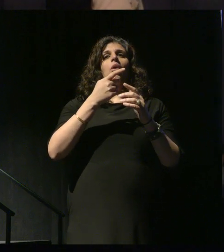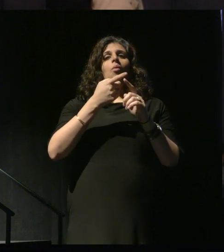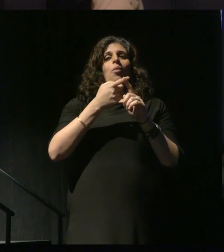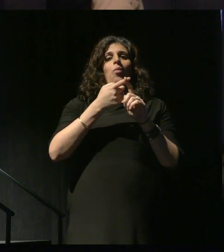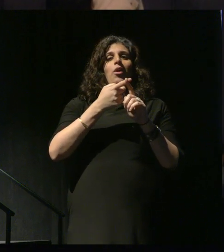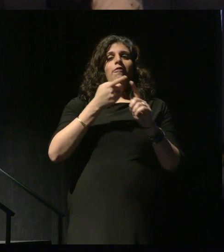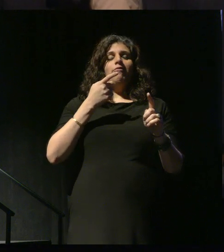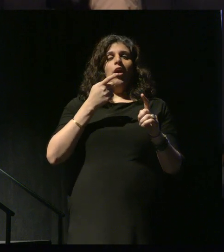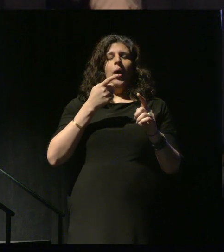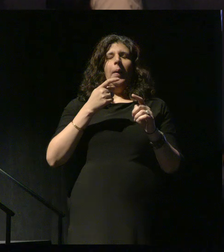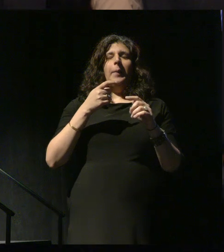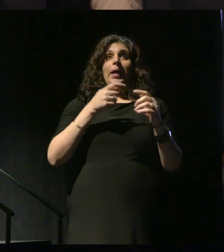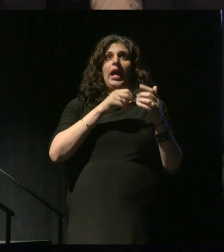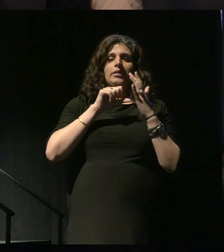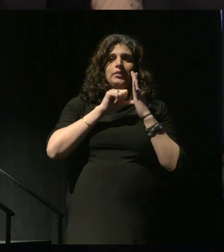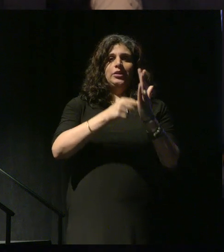societies have never talked about the book.